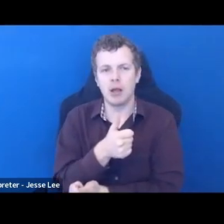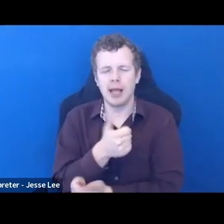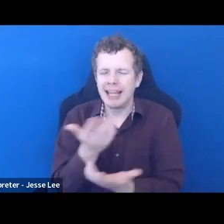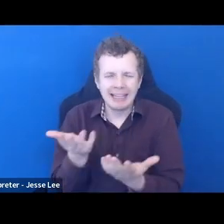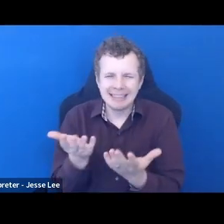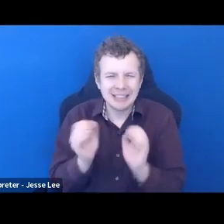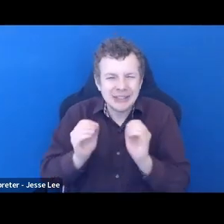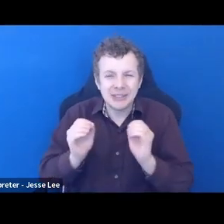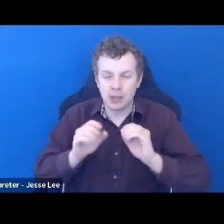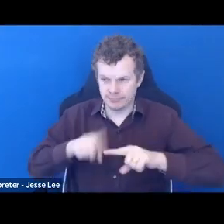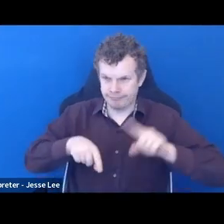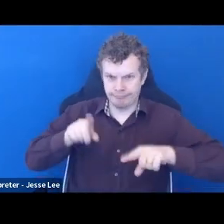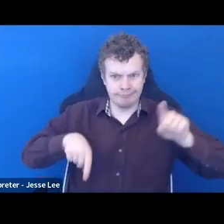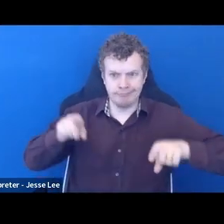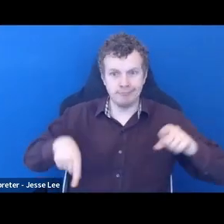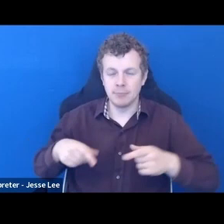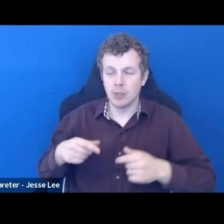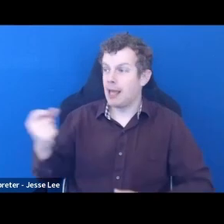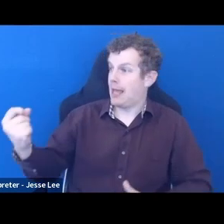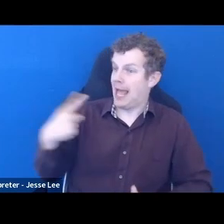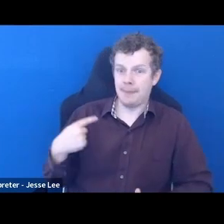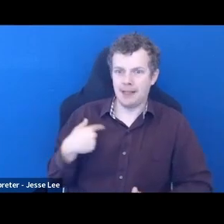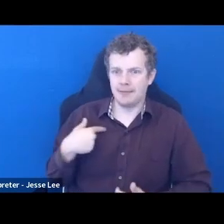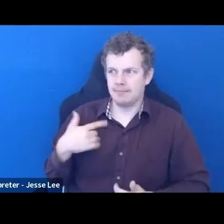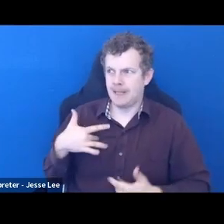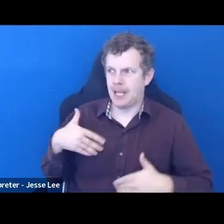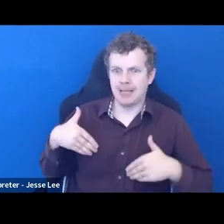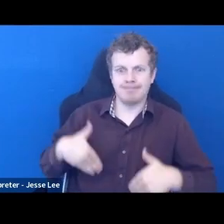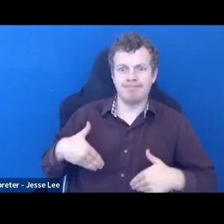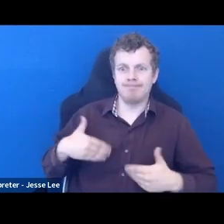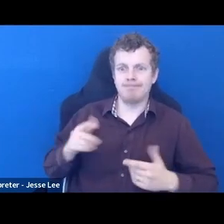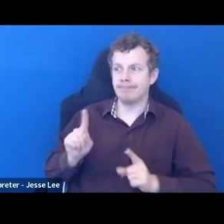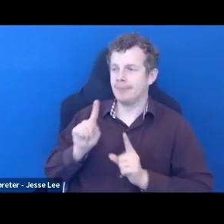I don't feel like I have any answers for parents with a child who has unilateral hearing loss.